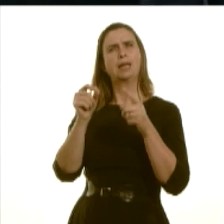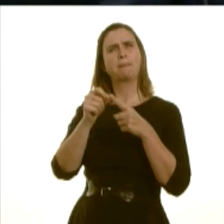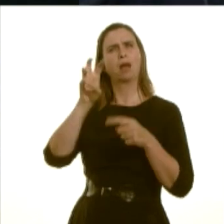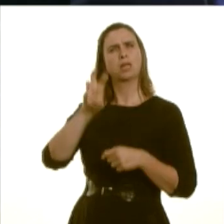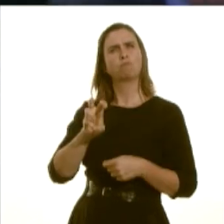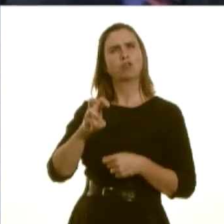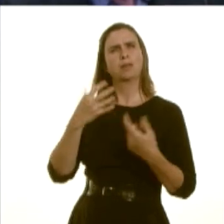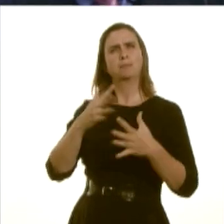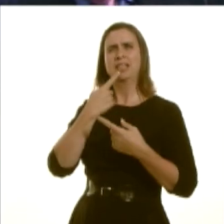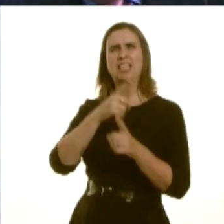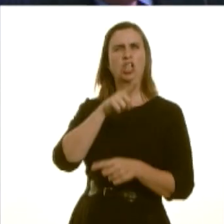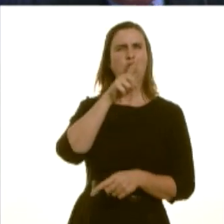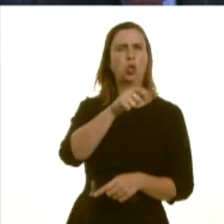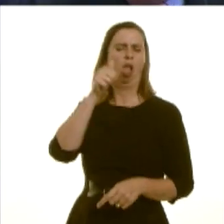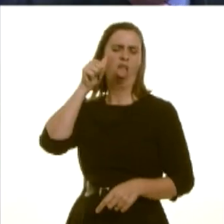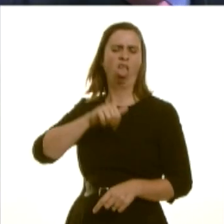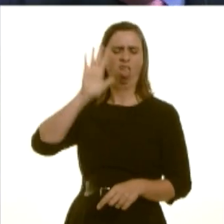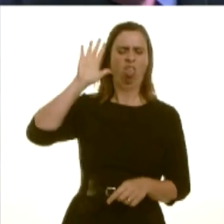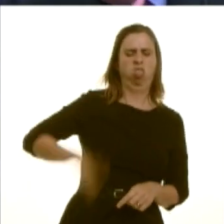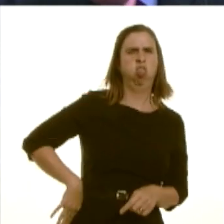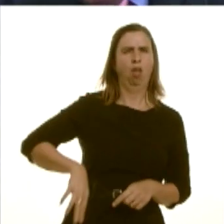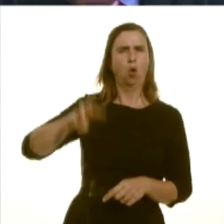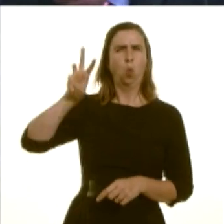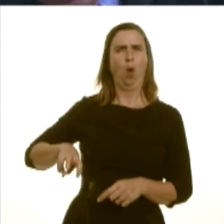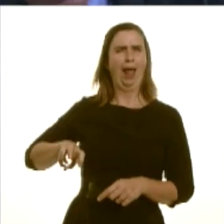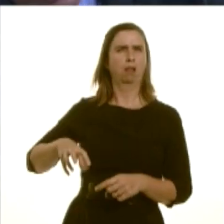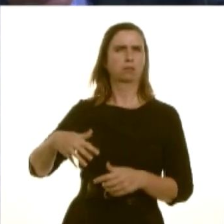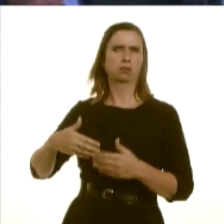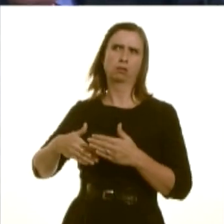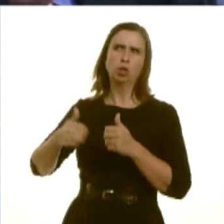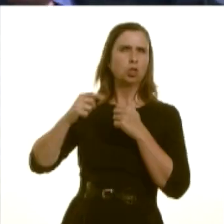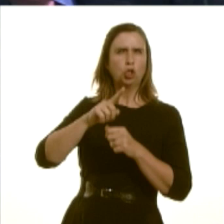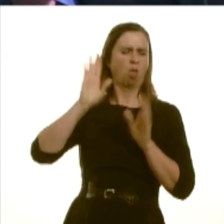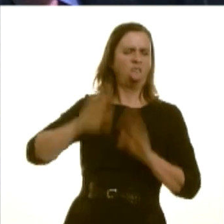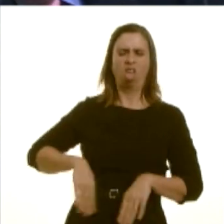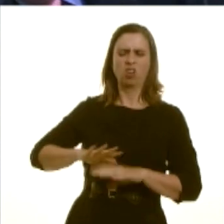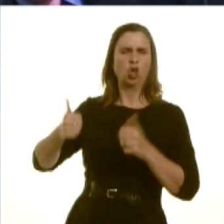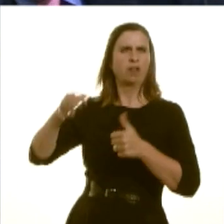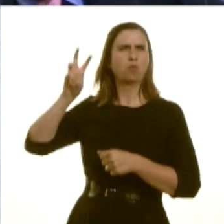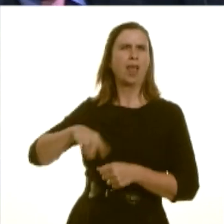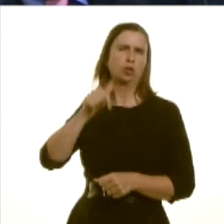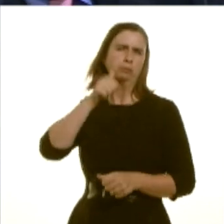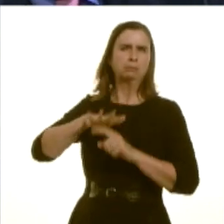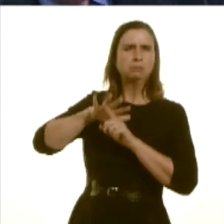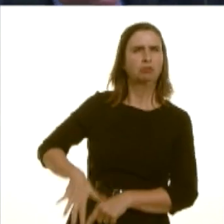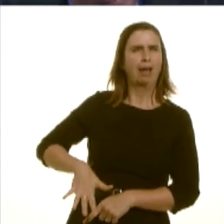you had betrayed the Welsh national interest in your discussions and your debates about